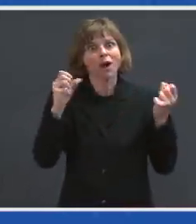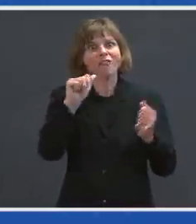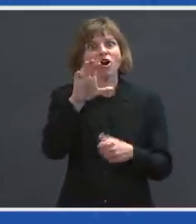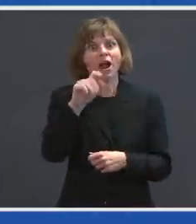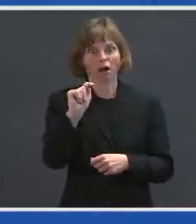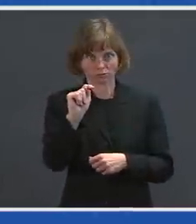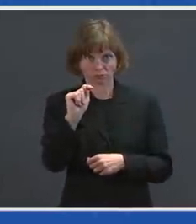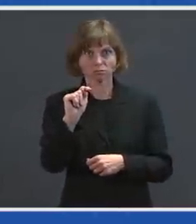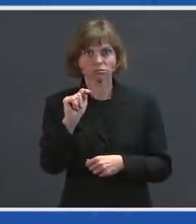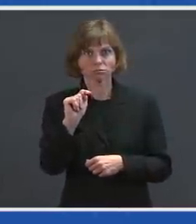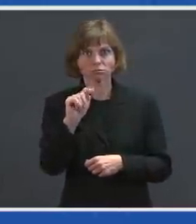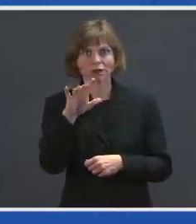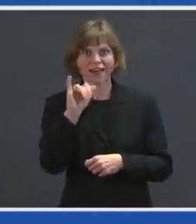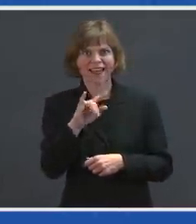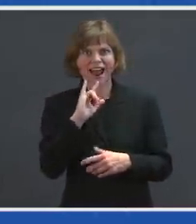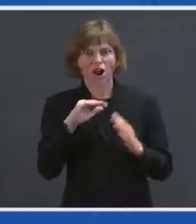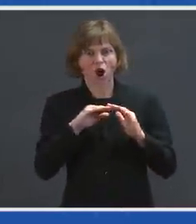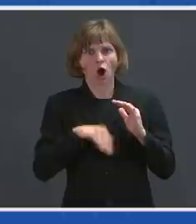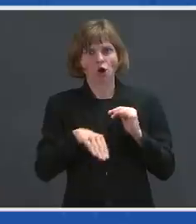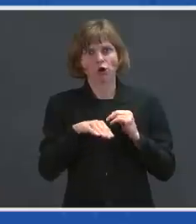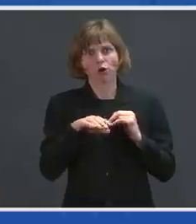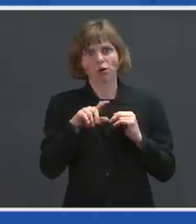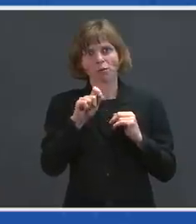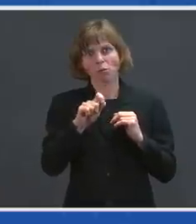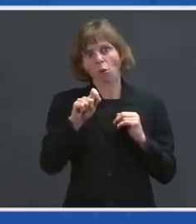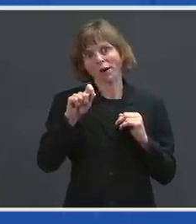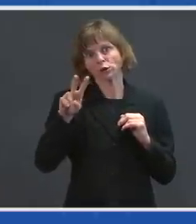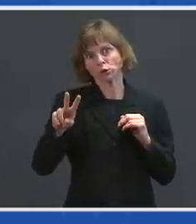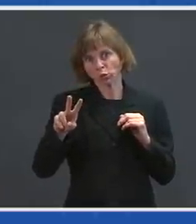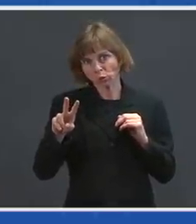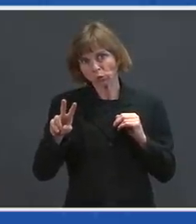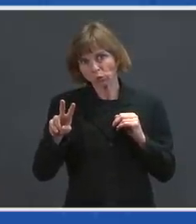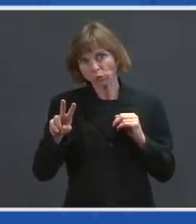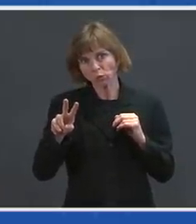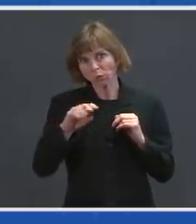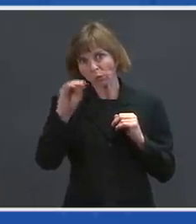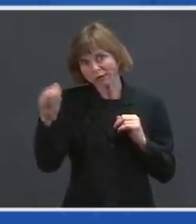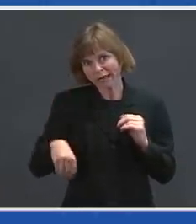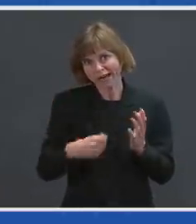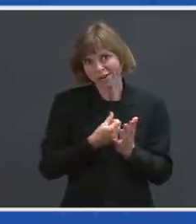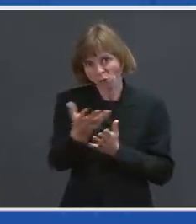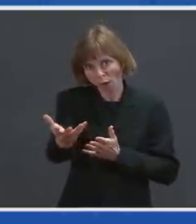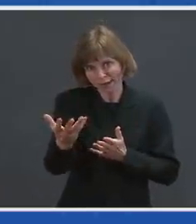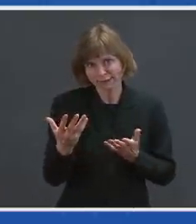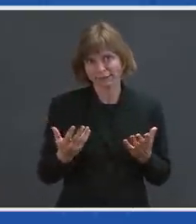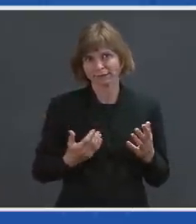than two-tenths of 1 percent waste or fraud in it, according to the experts, and the economists told us